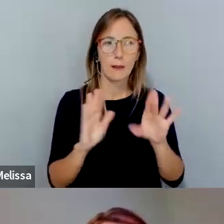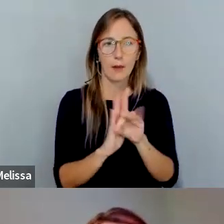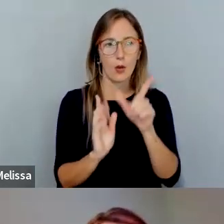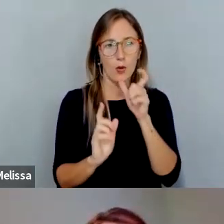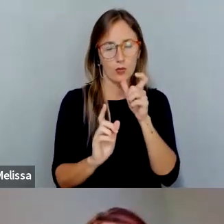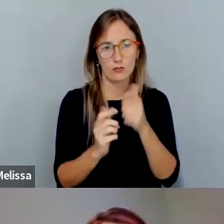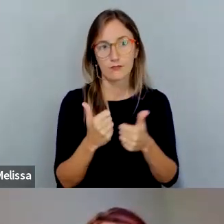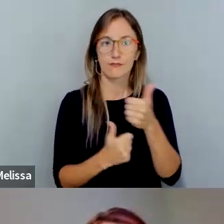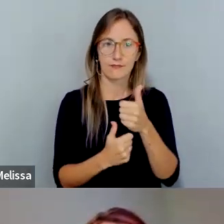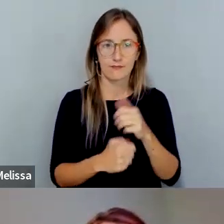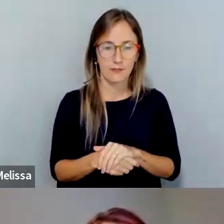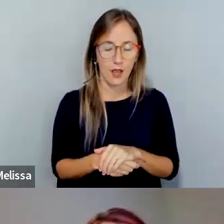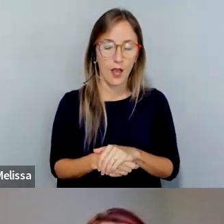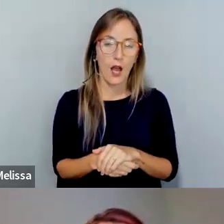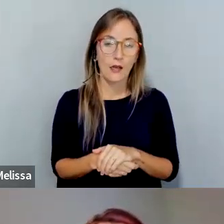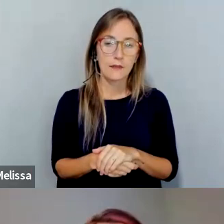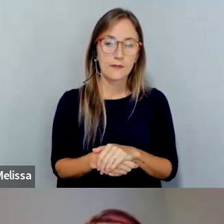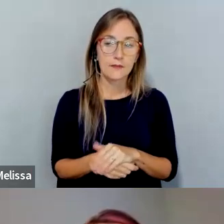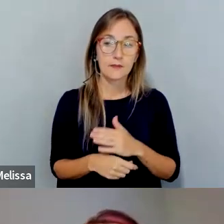chair is and which party has the majority on the board. We have written a